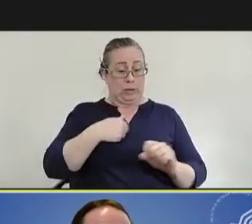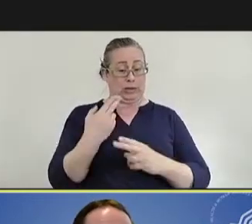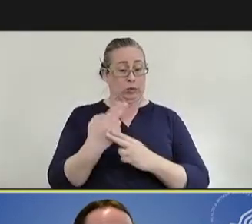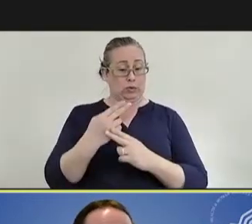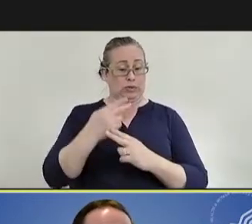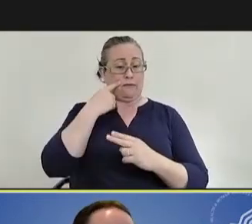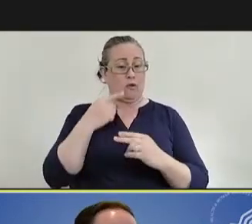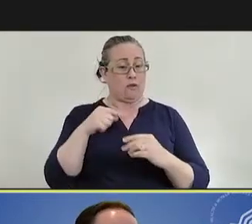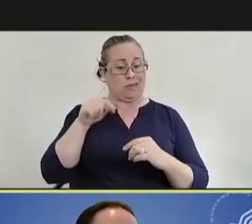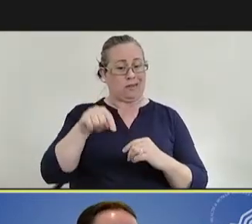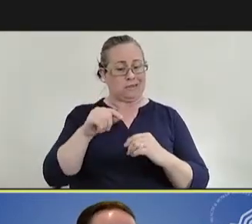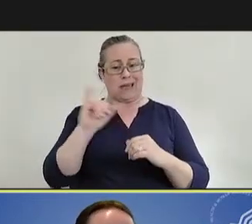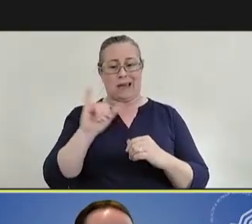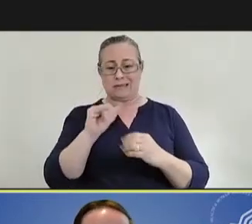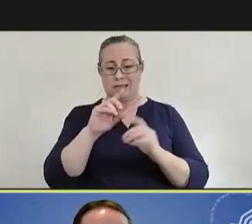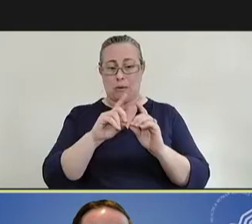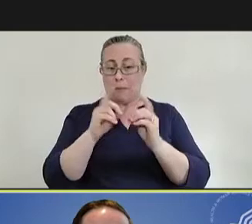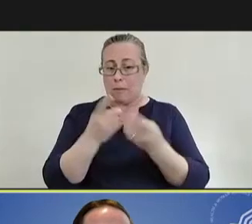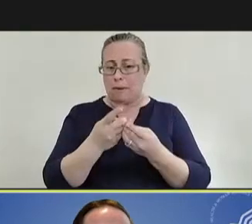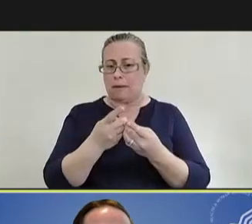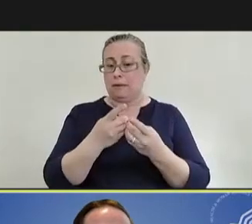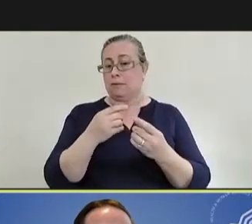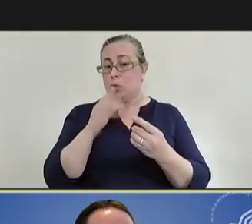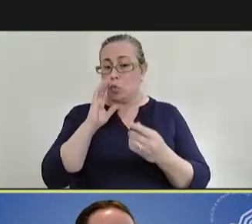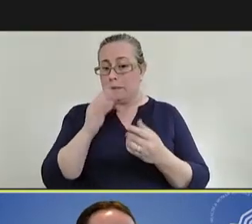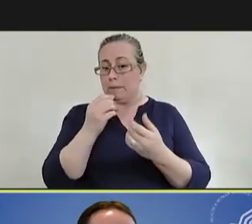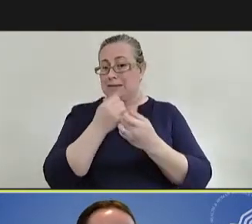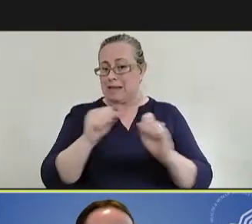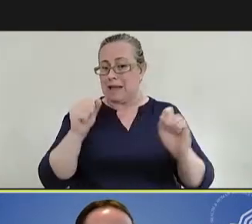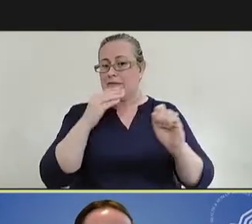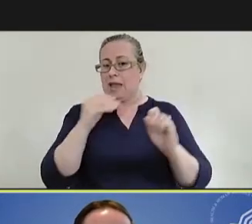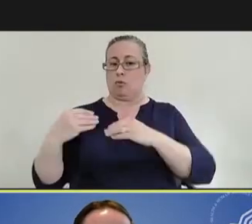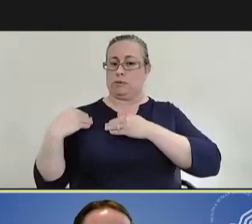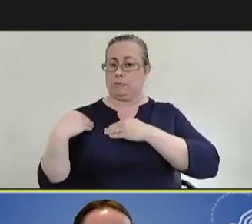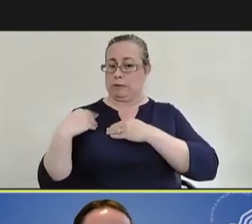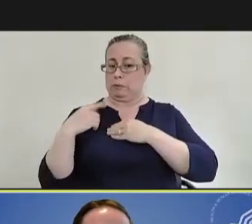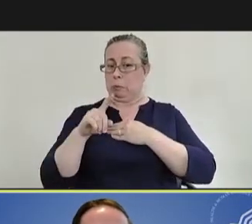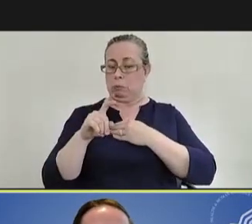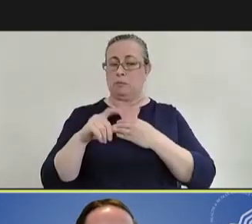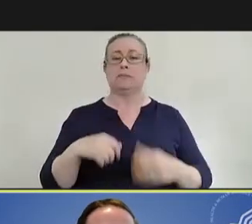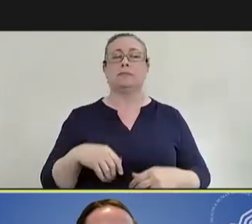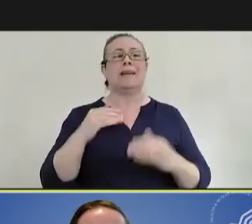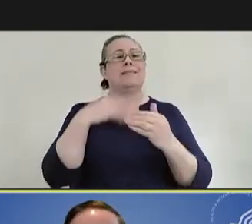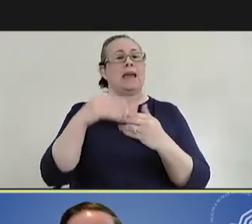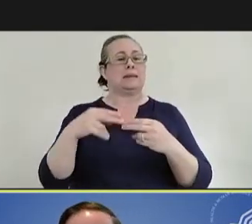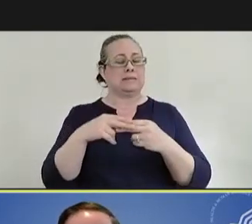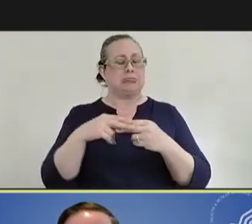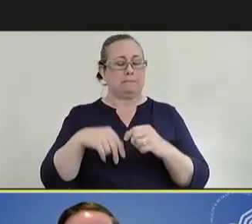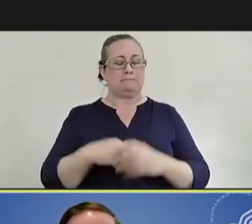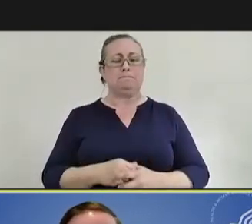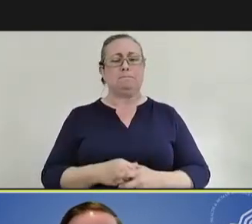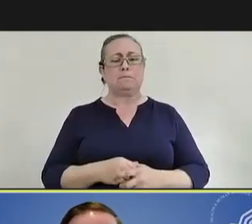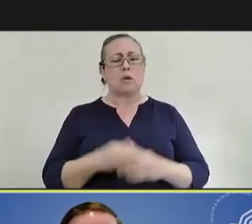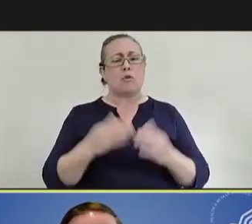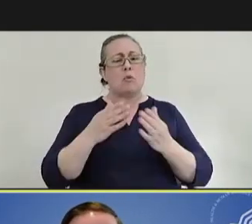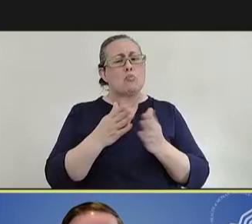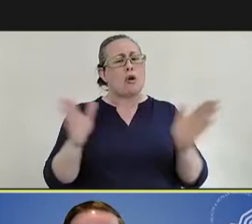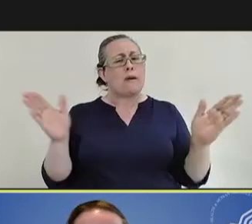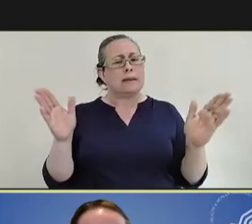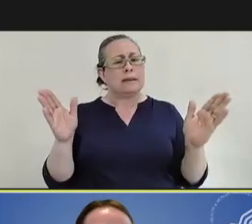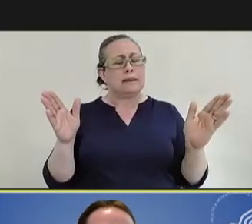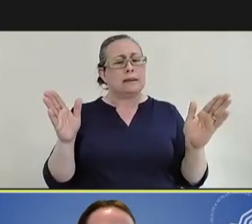to deploy these safely and responsibly. And then broadly, you know, we as a department have 163